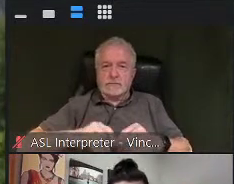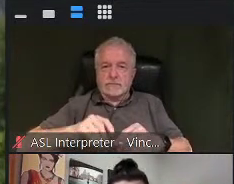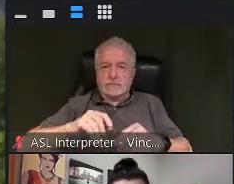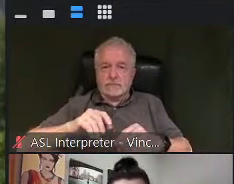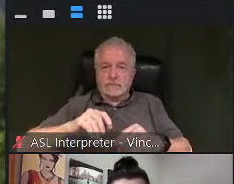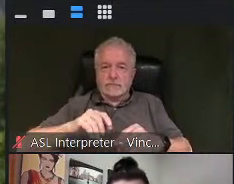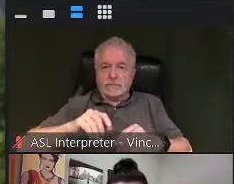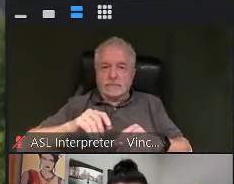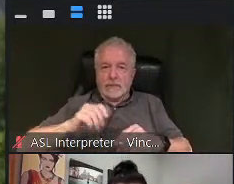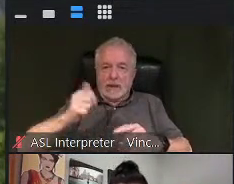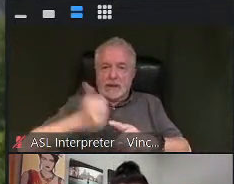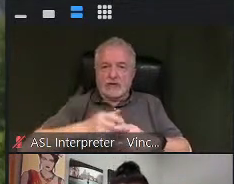Sure.